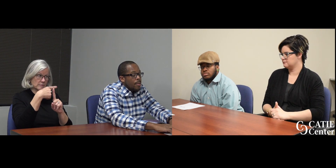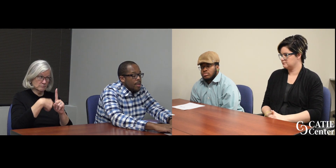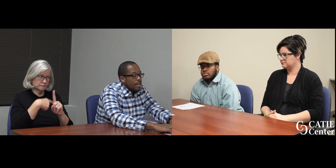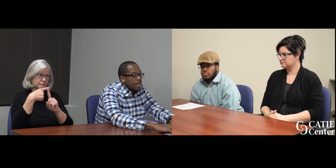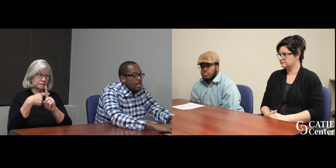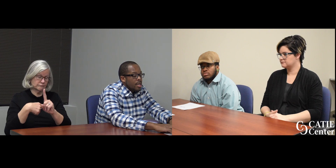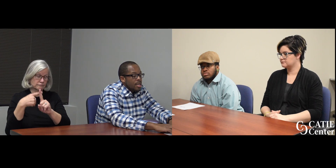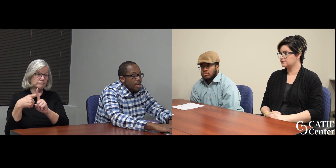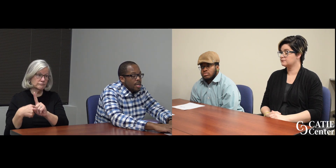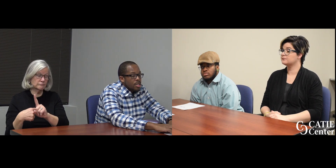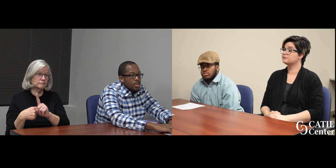But then,